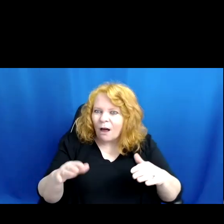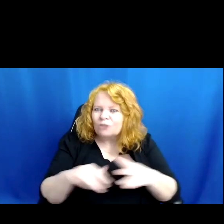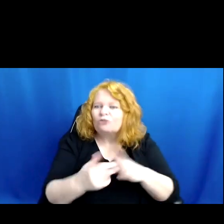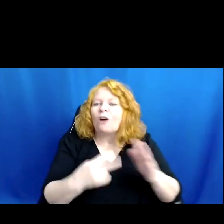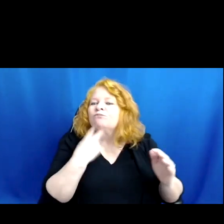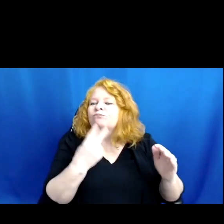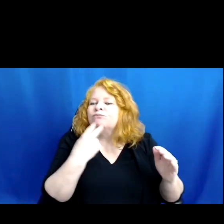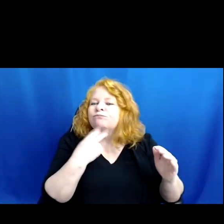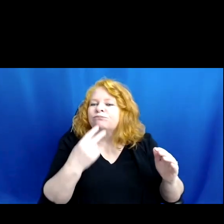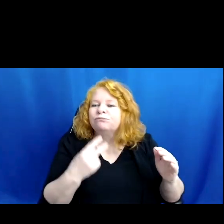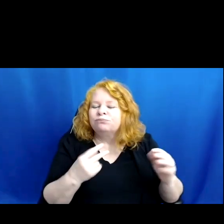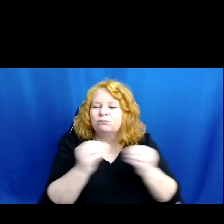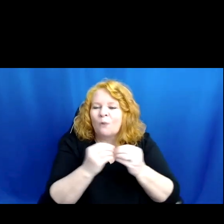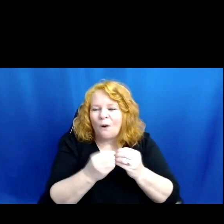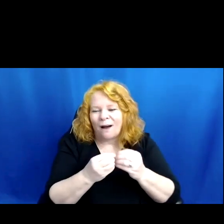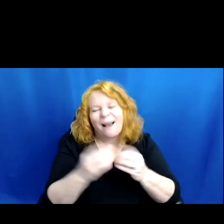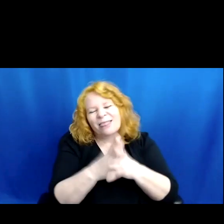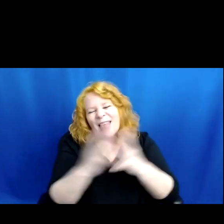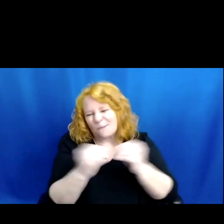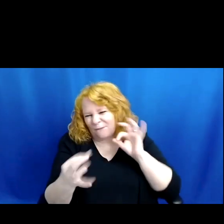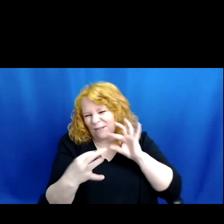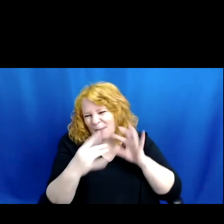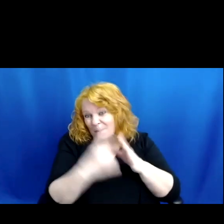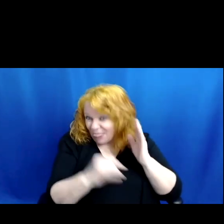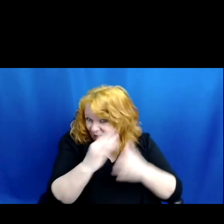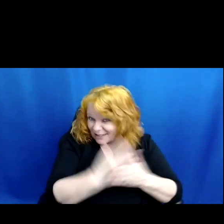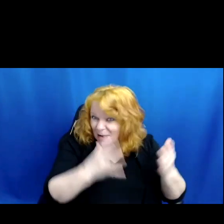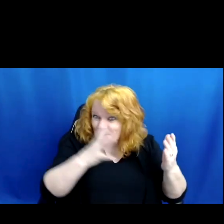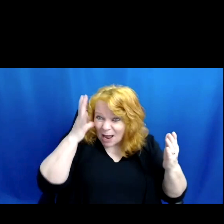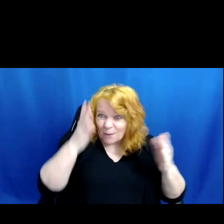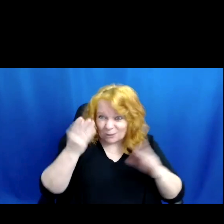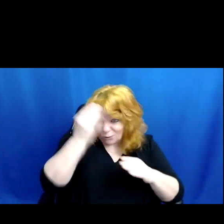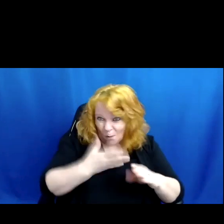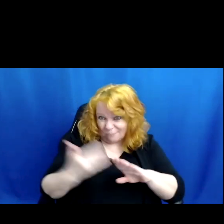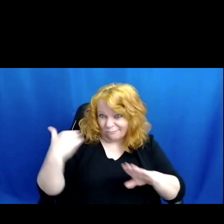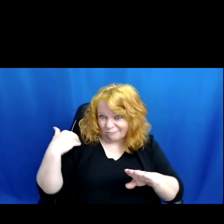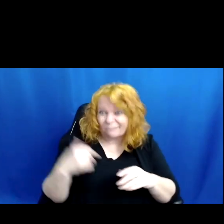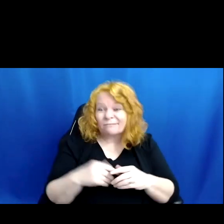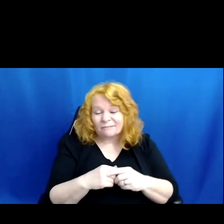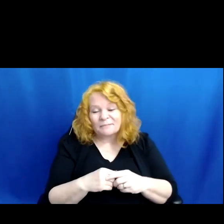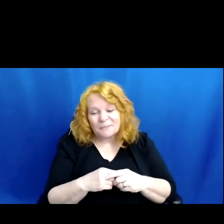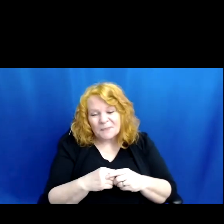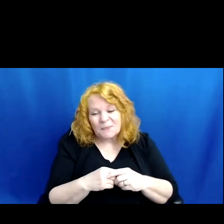There was a lot more feedback than that but those were the things that struck me from the show. Okay.